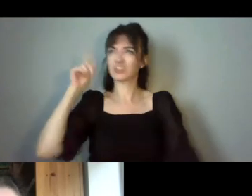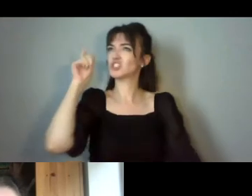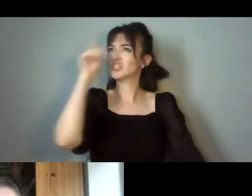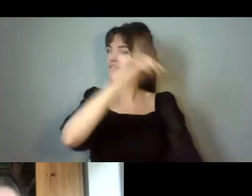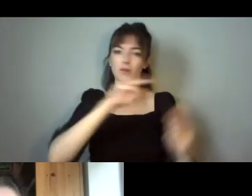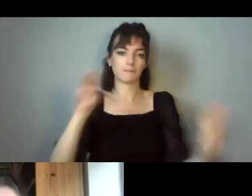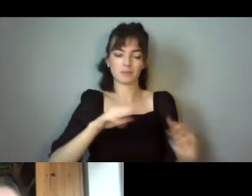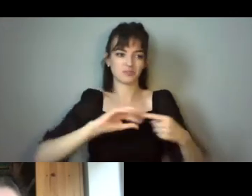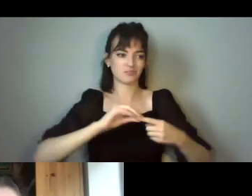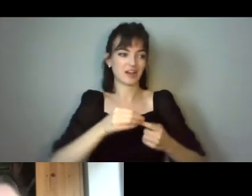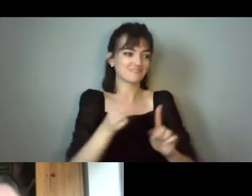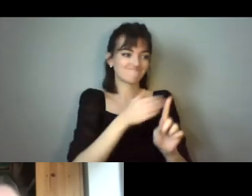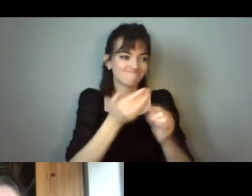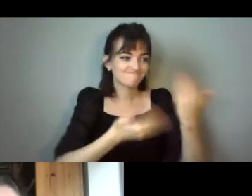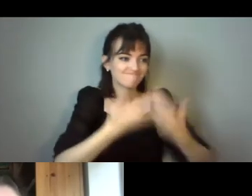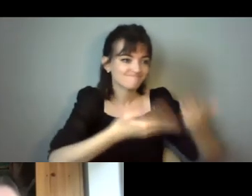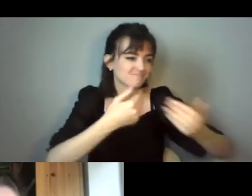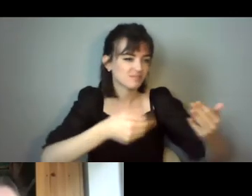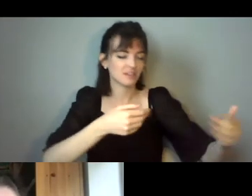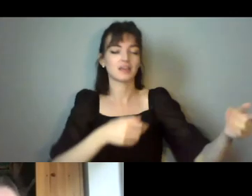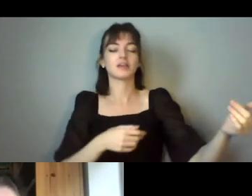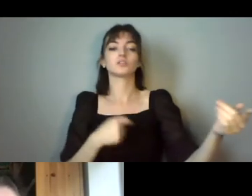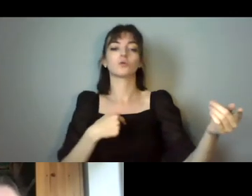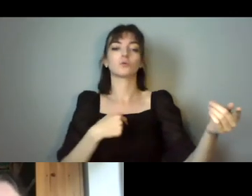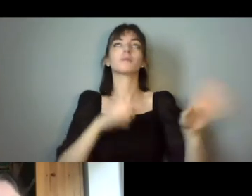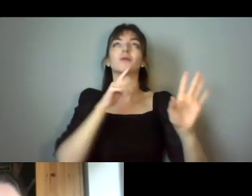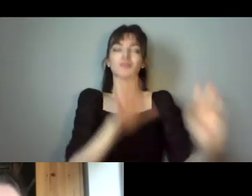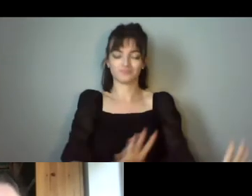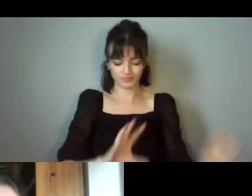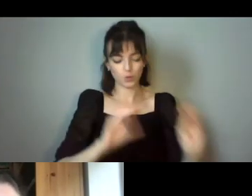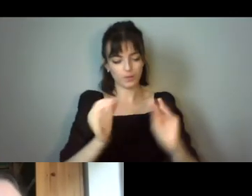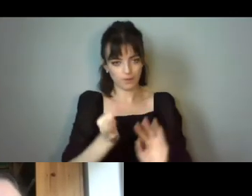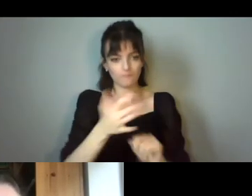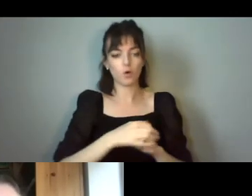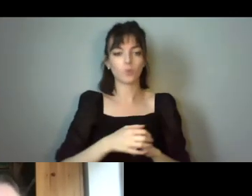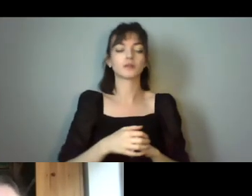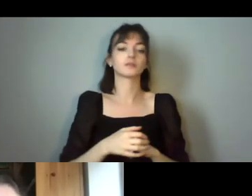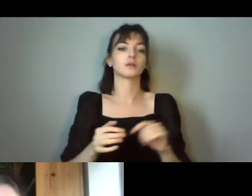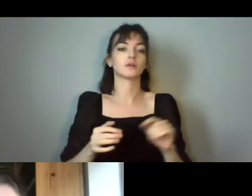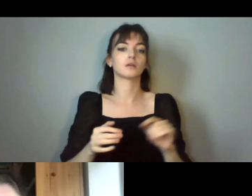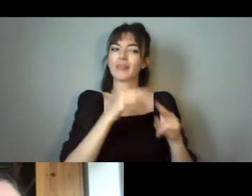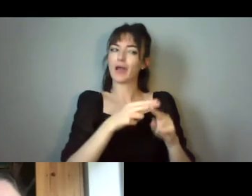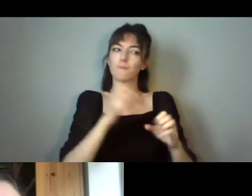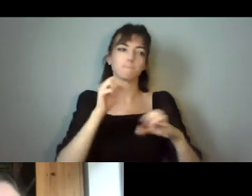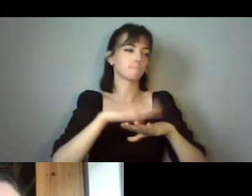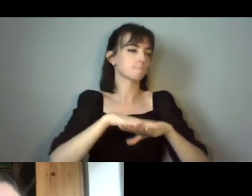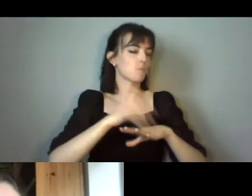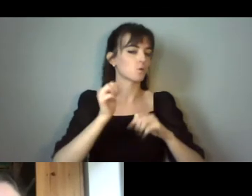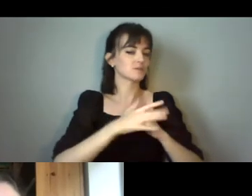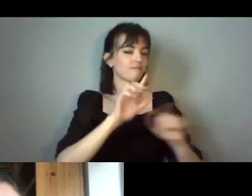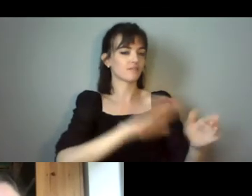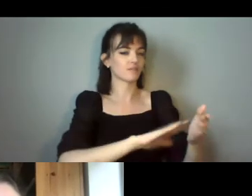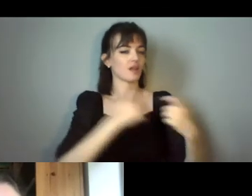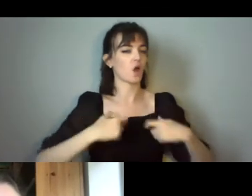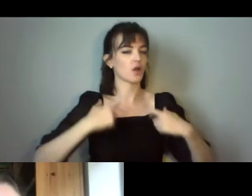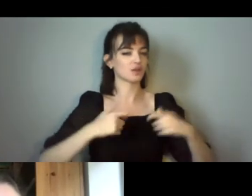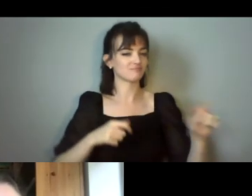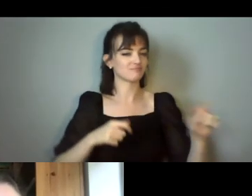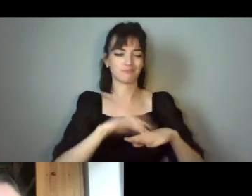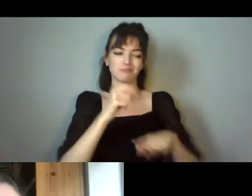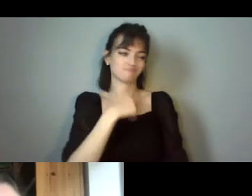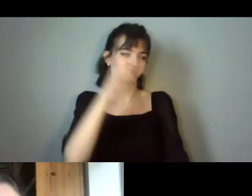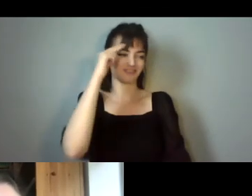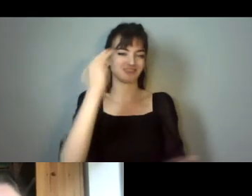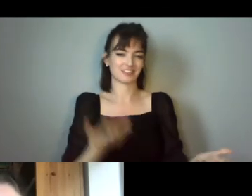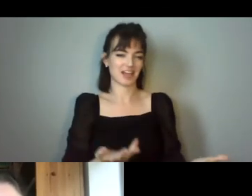to then we moved forward without most of them. And that's why after the reforms in Peru at least,